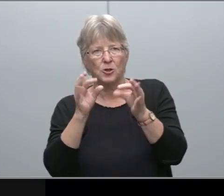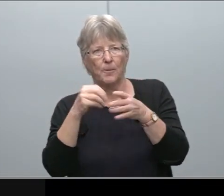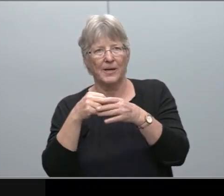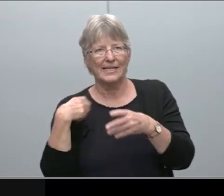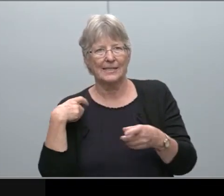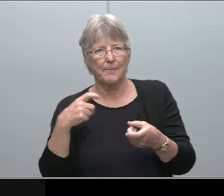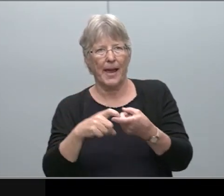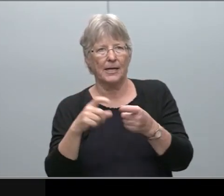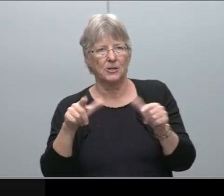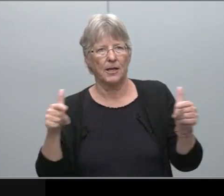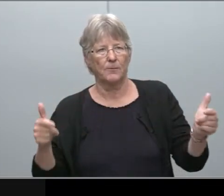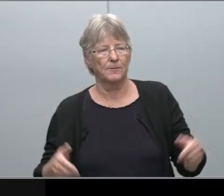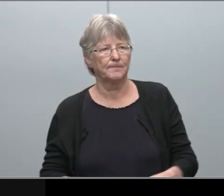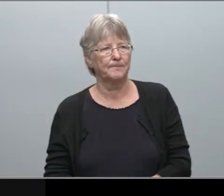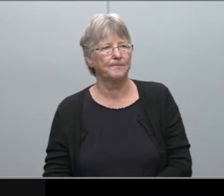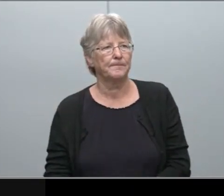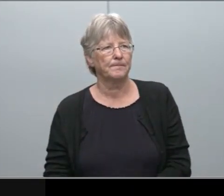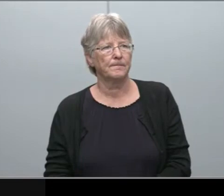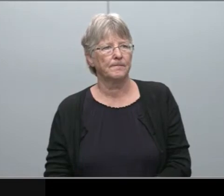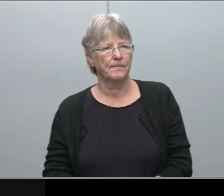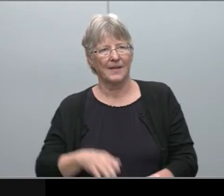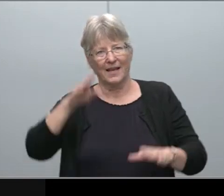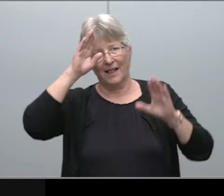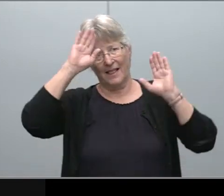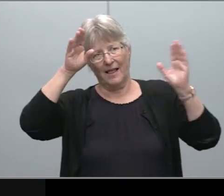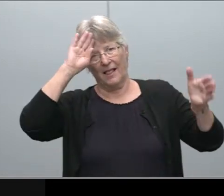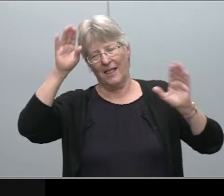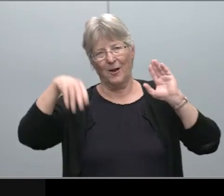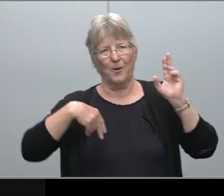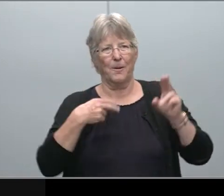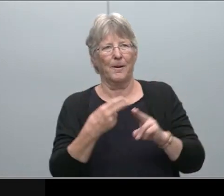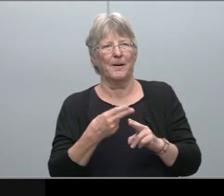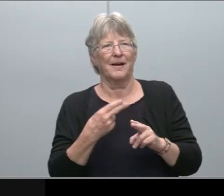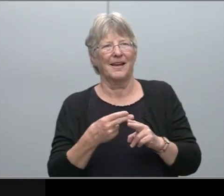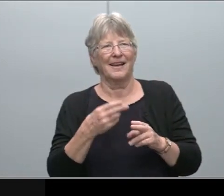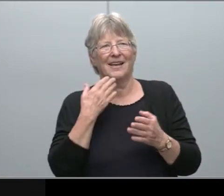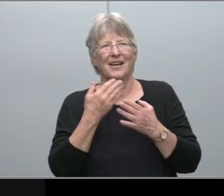So our outcomes for today are to share some of the feedback